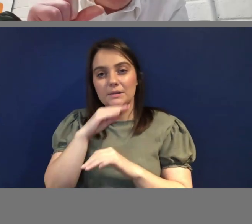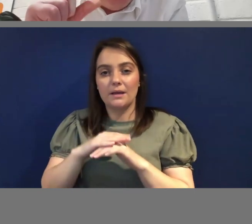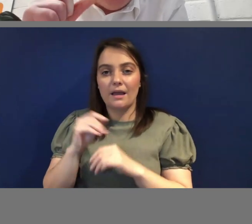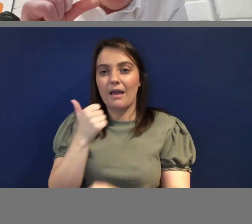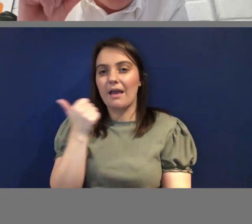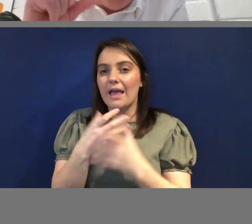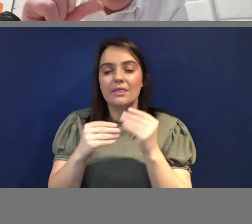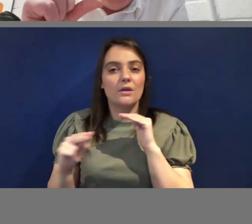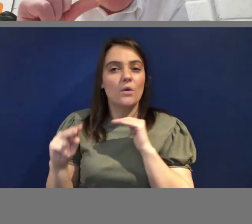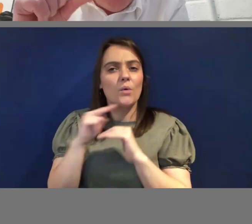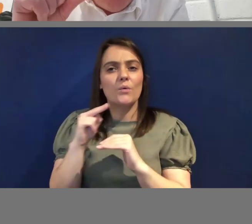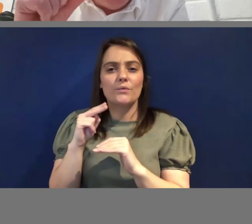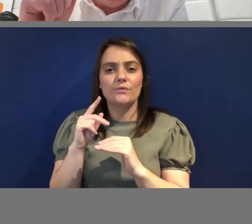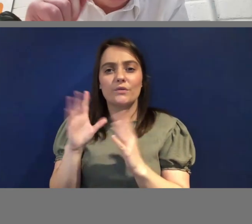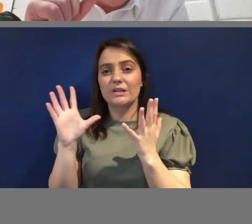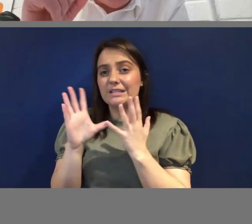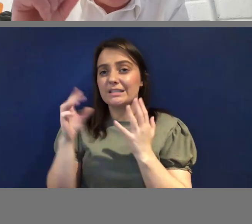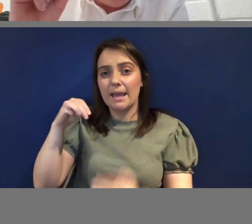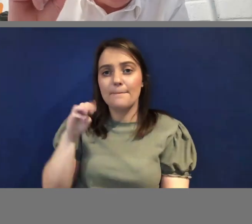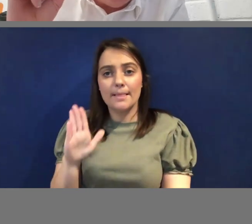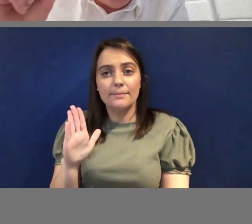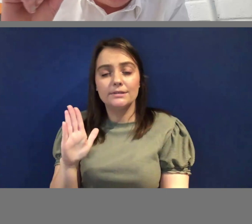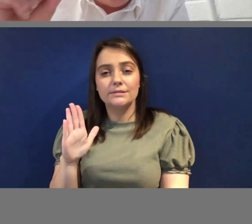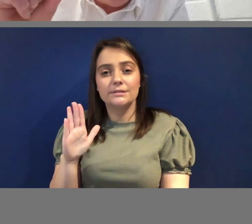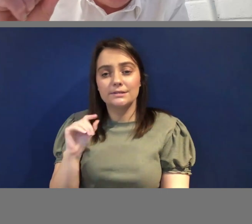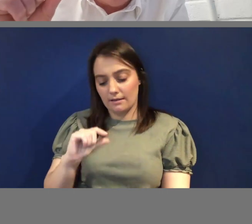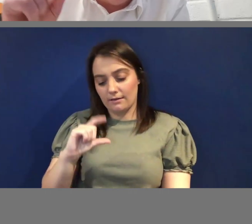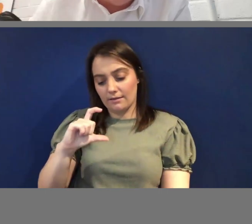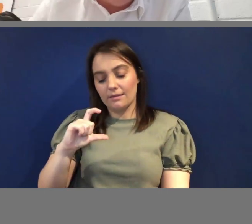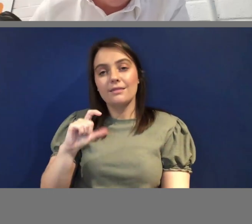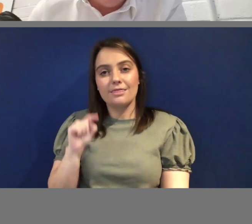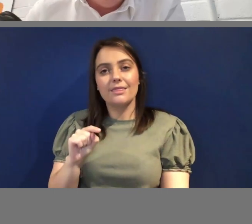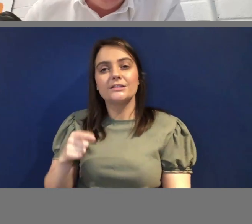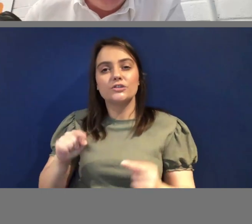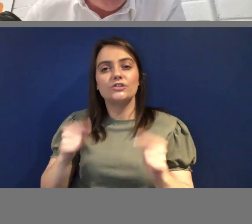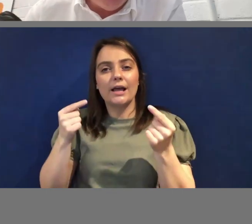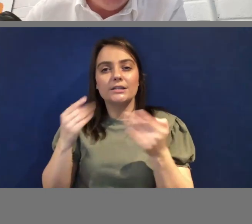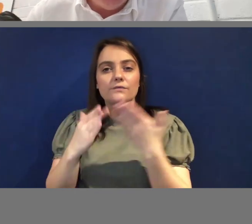or even 10 millimeters that can present a barrier or a challenge for someone in maybe in the powered